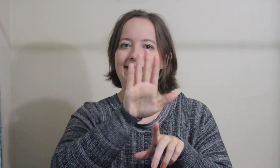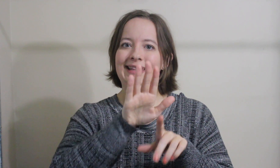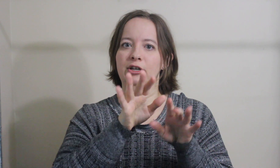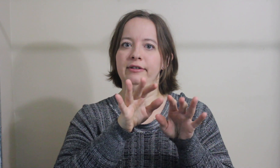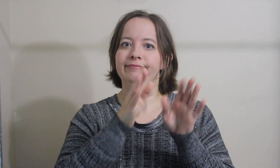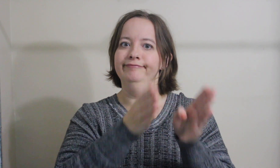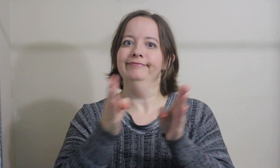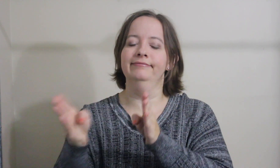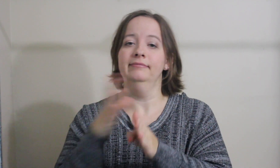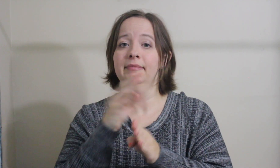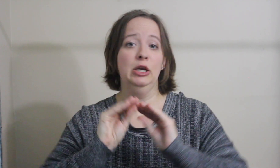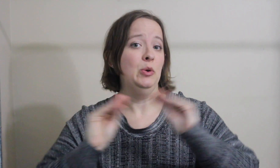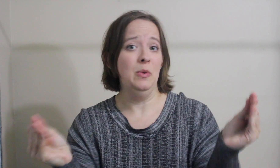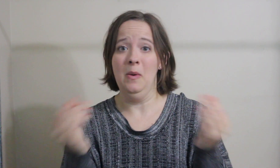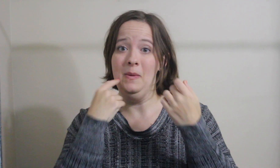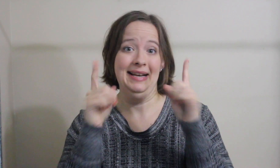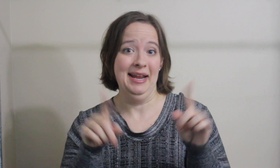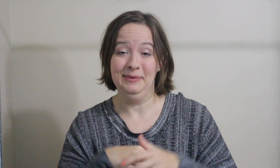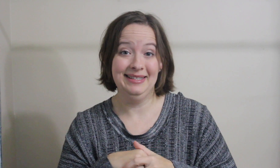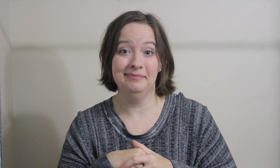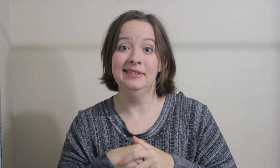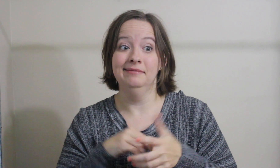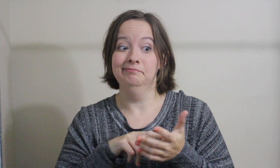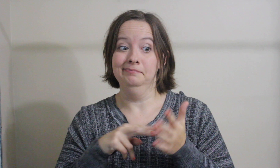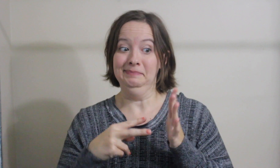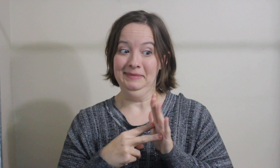in you know their normal cadence. They don't announce again,